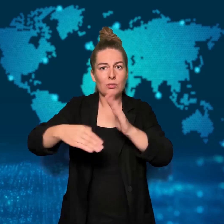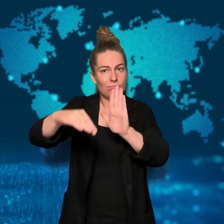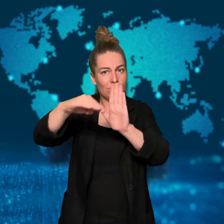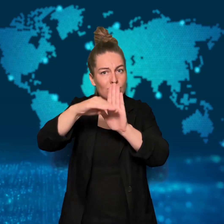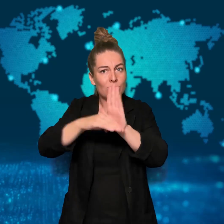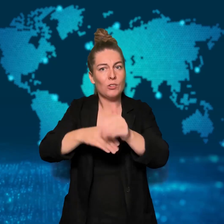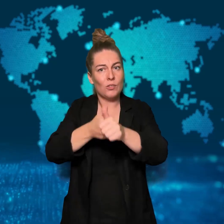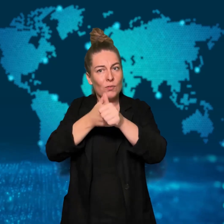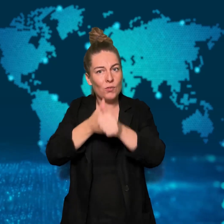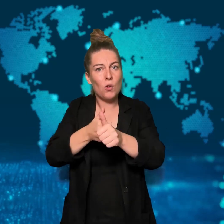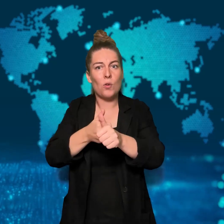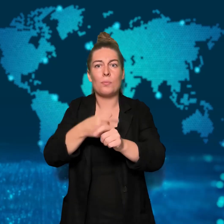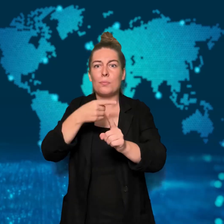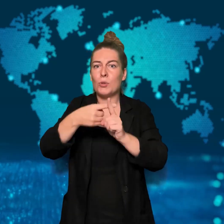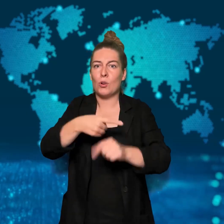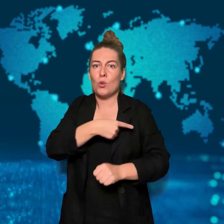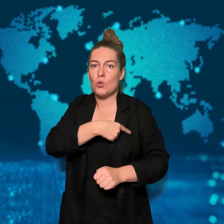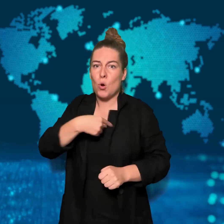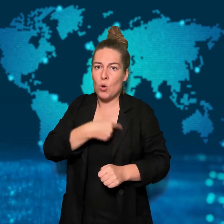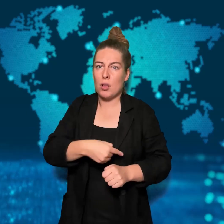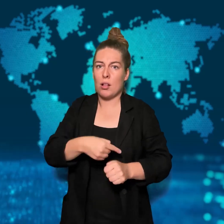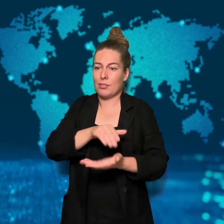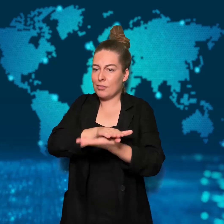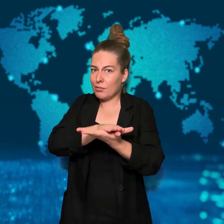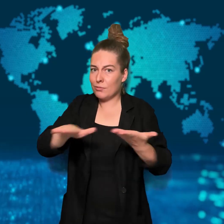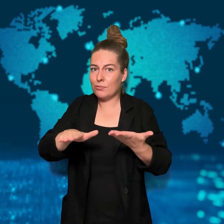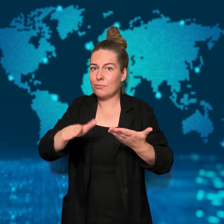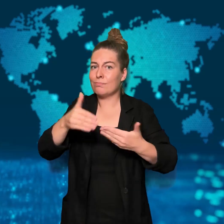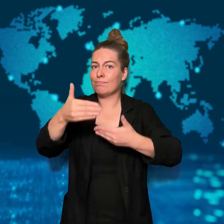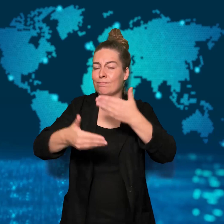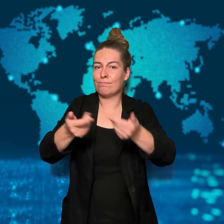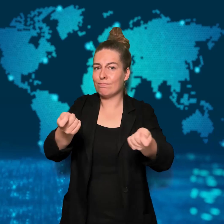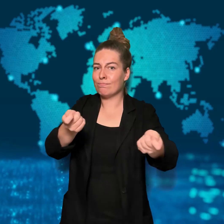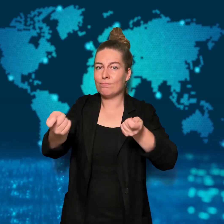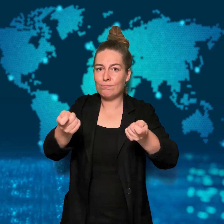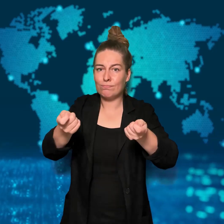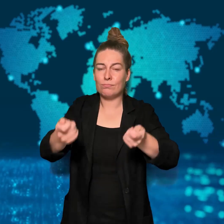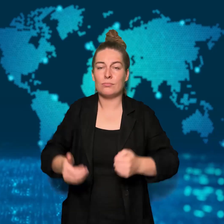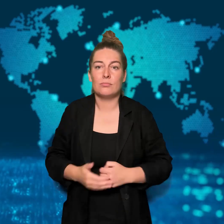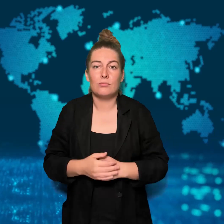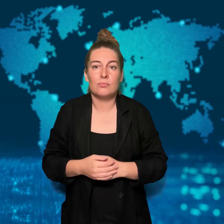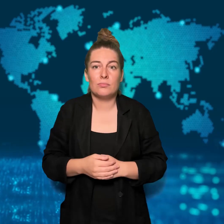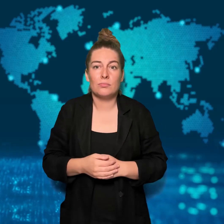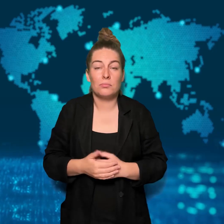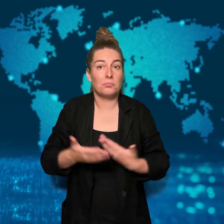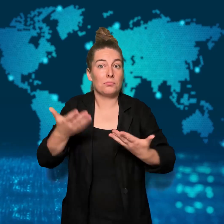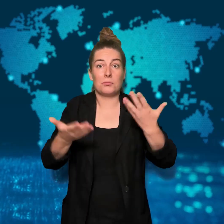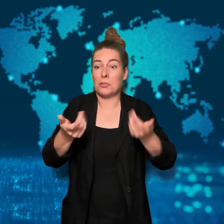This has caused a rise in anti- immigrant sentiment across Europe